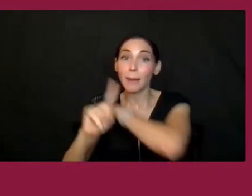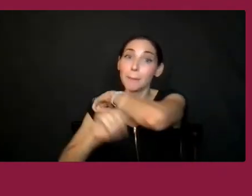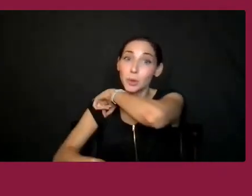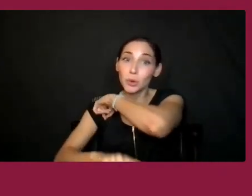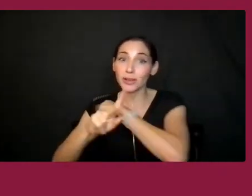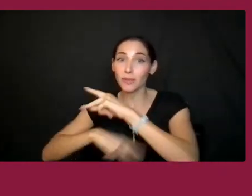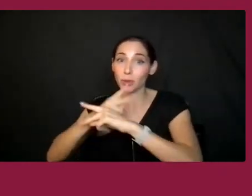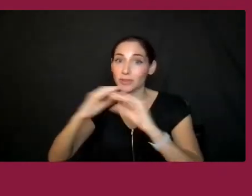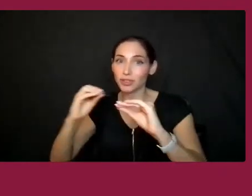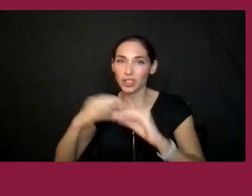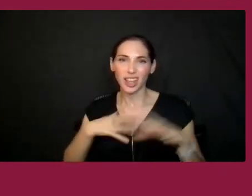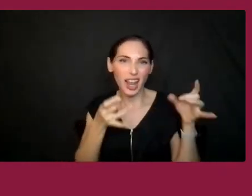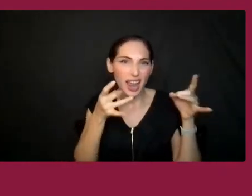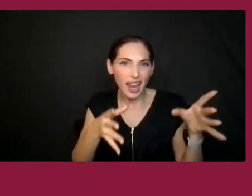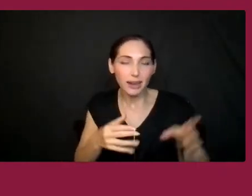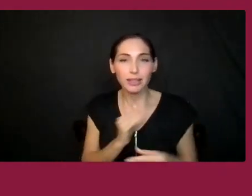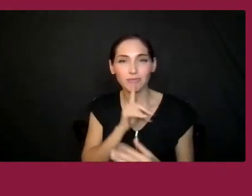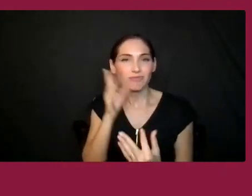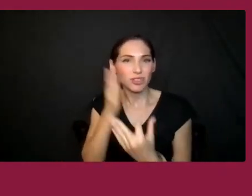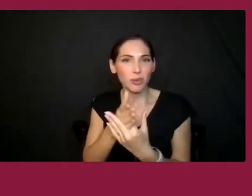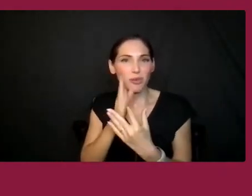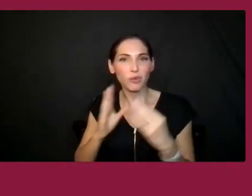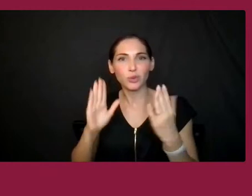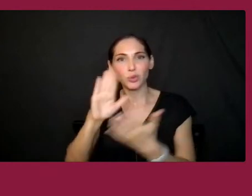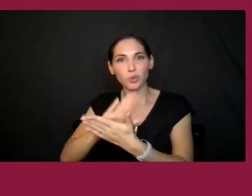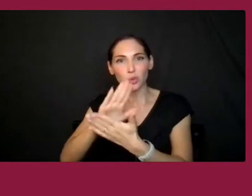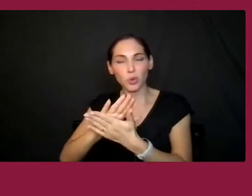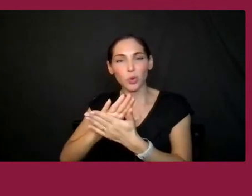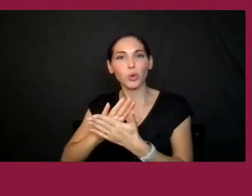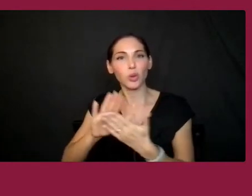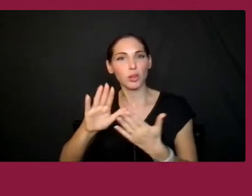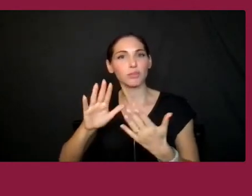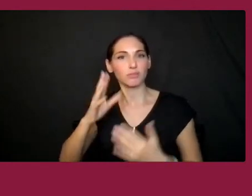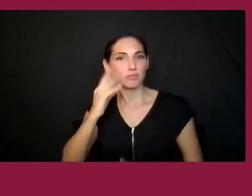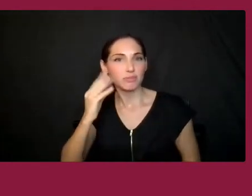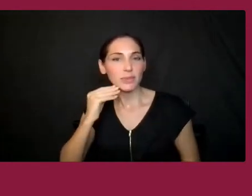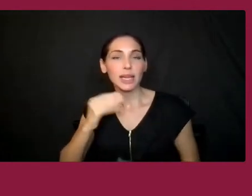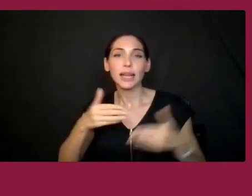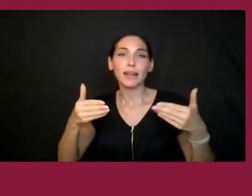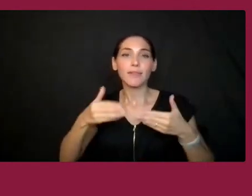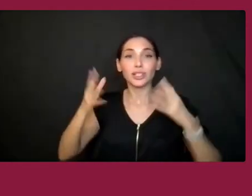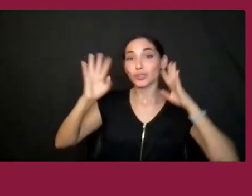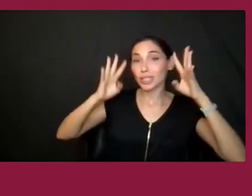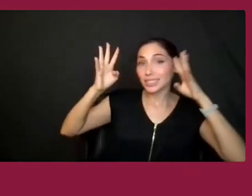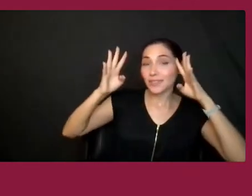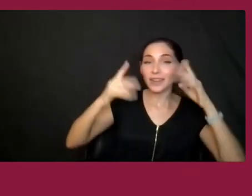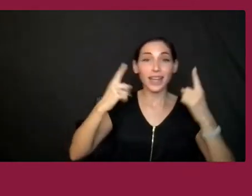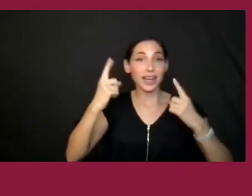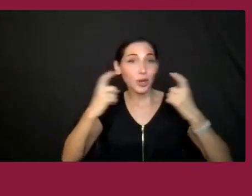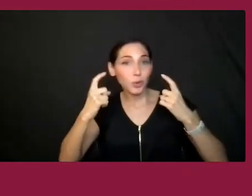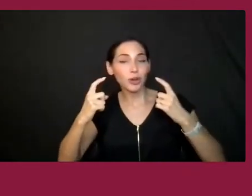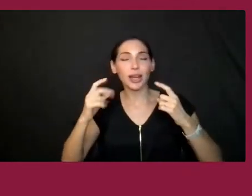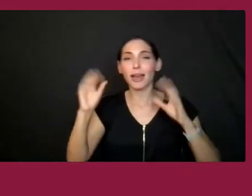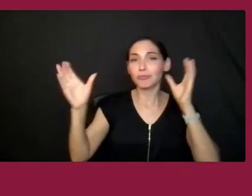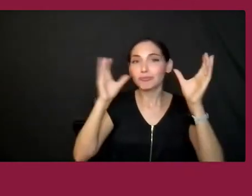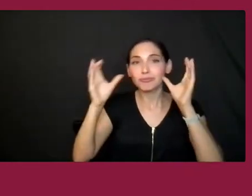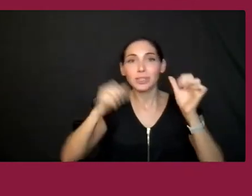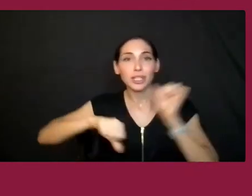It's disruptive to school factories, it, it, it invites creativity and inquiry, as well as hearing each other's voices in a community setting.